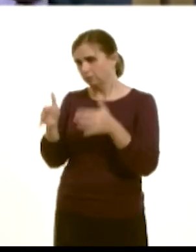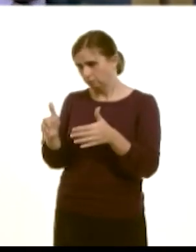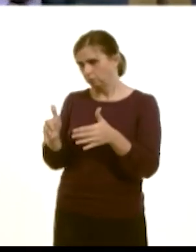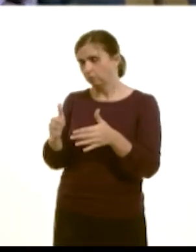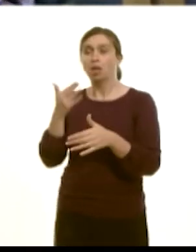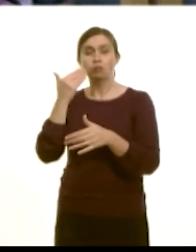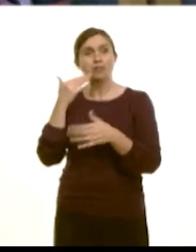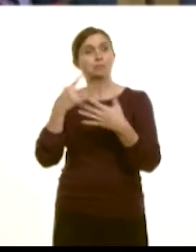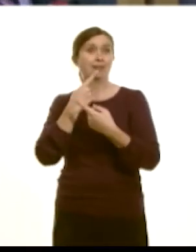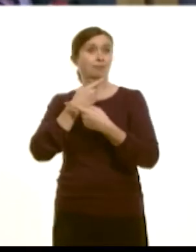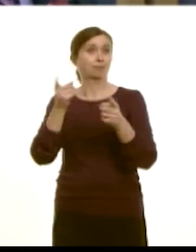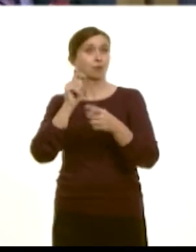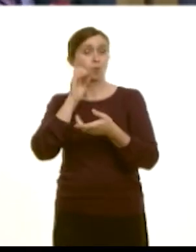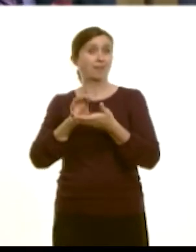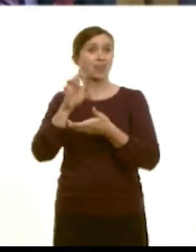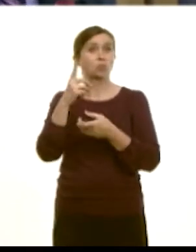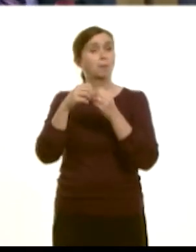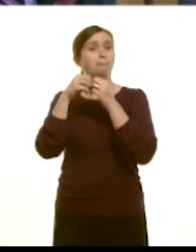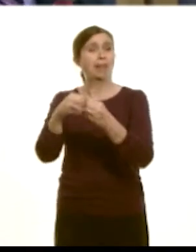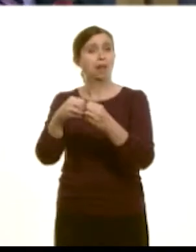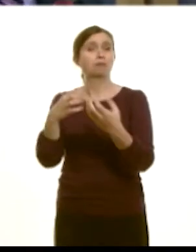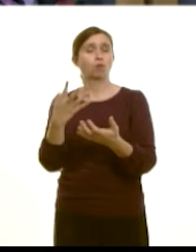It has recently announced an intention to invest £1 billion in the M4 motorway.